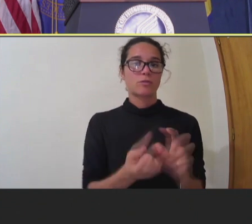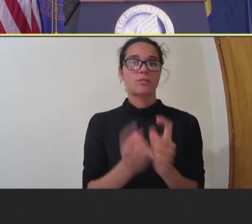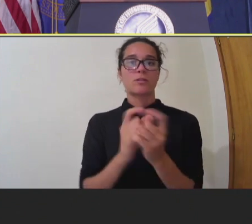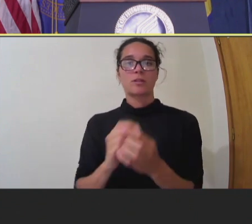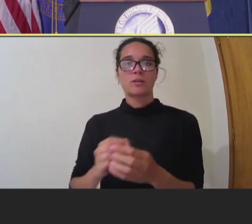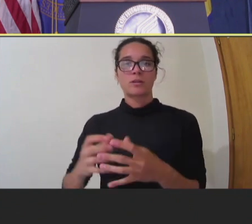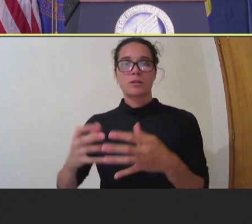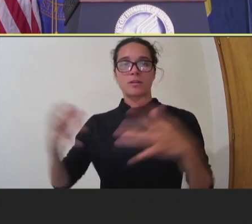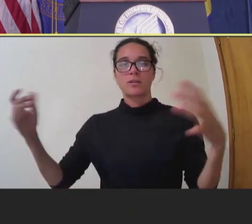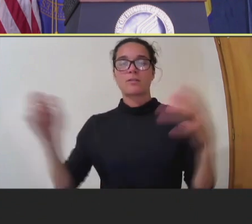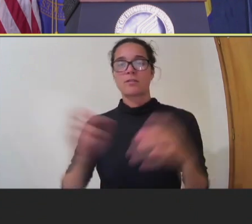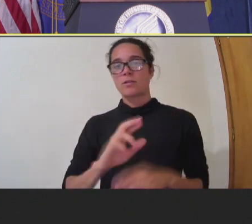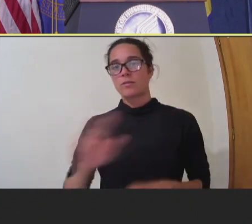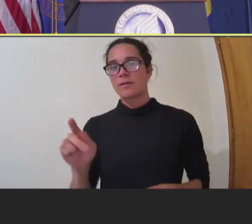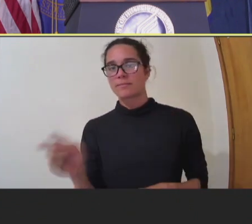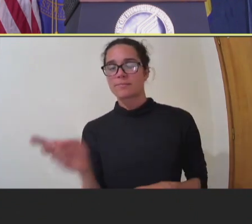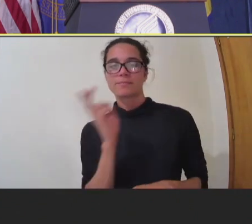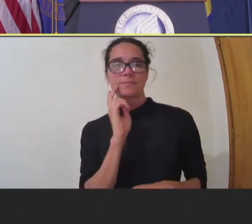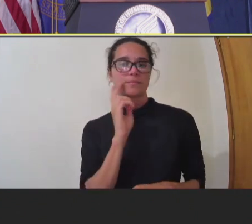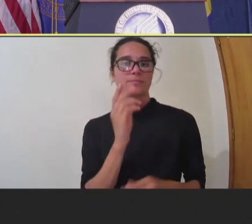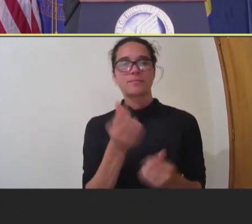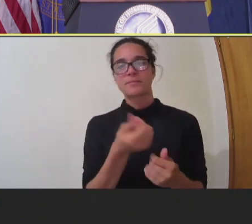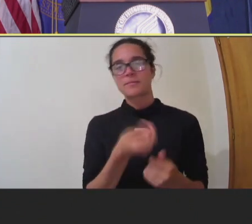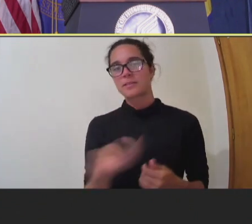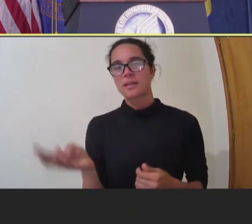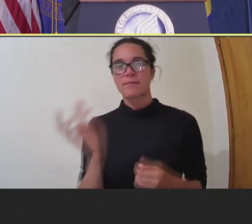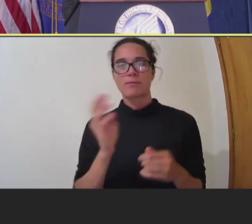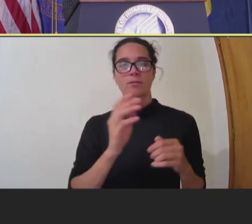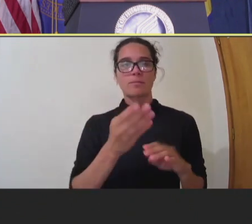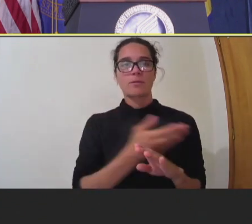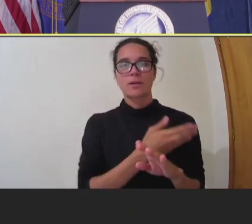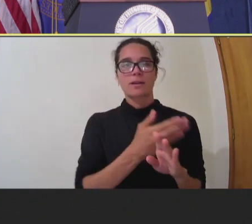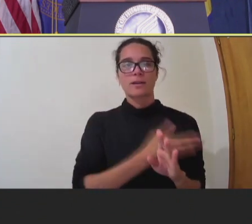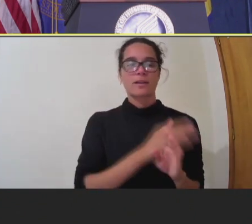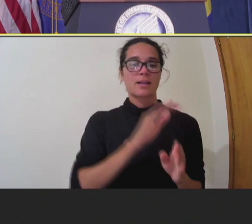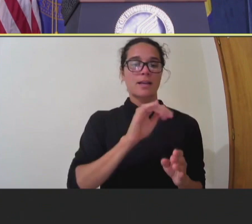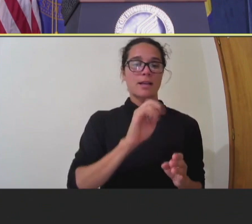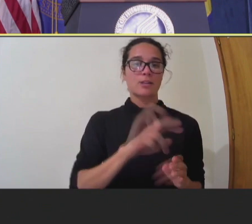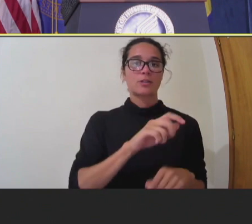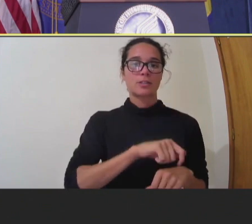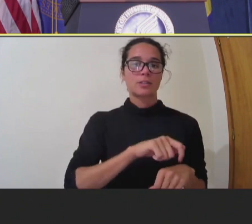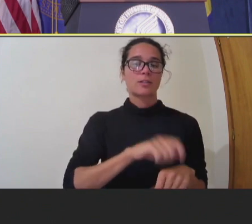several precancerous states that can be identified in many kinds of cancers. So,